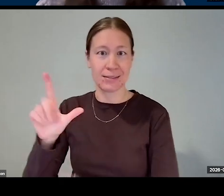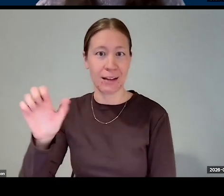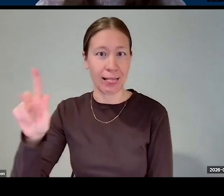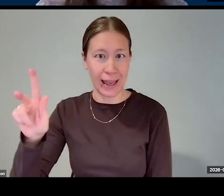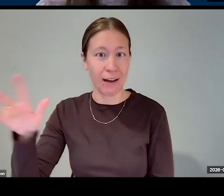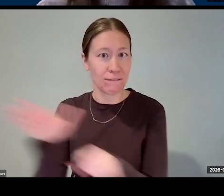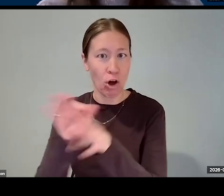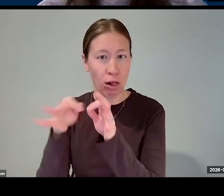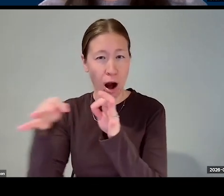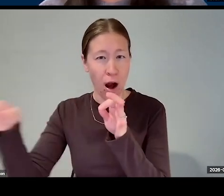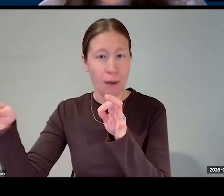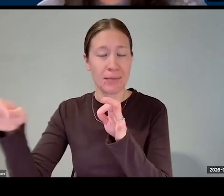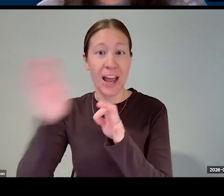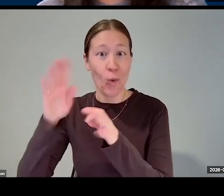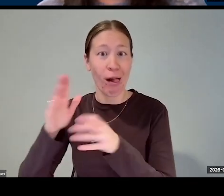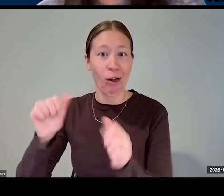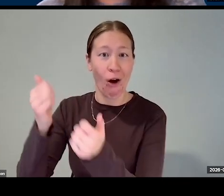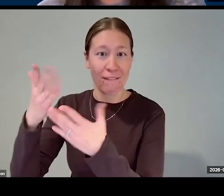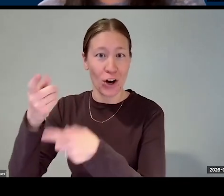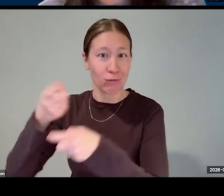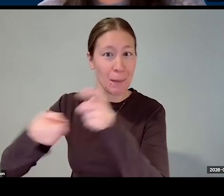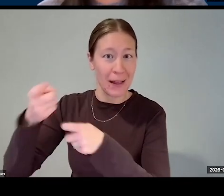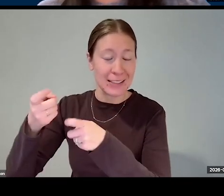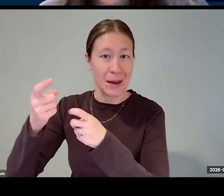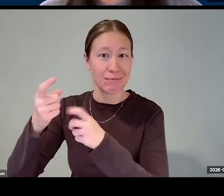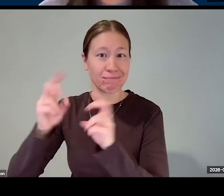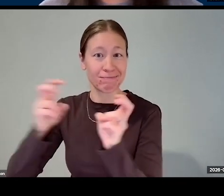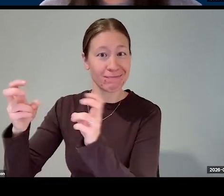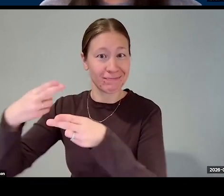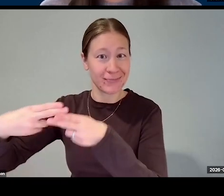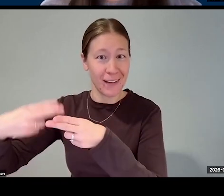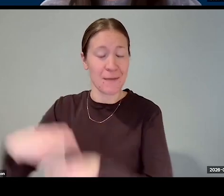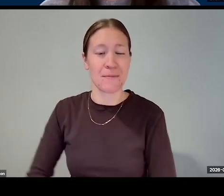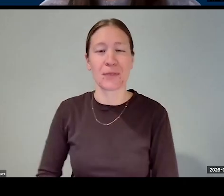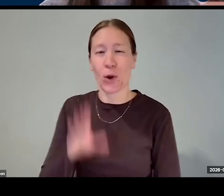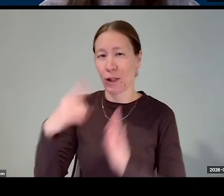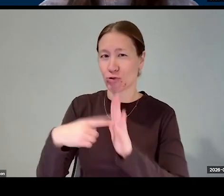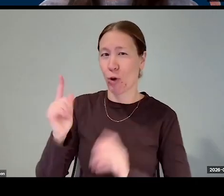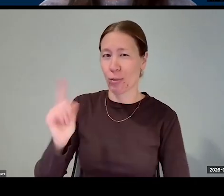which we'll show in the demo. The other aspect of this is that we want it to be easy